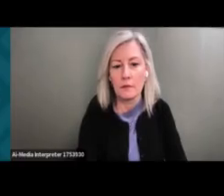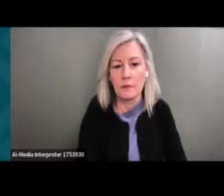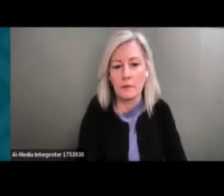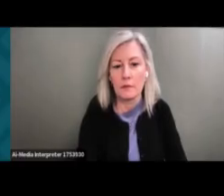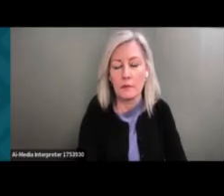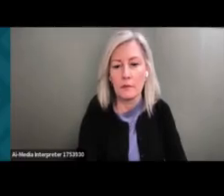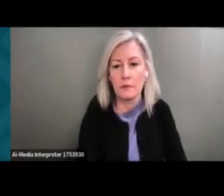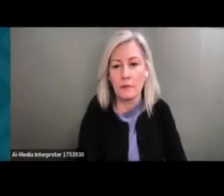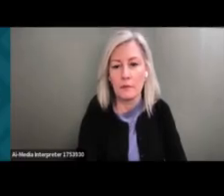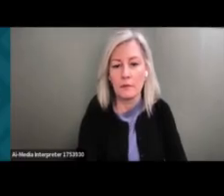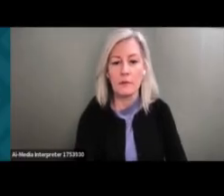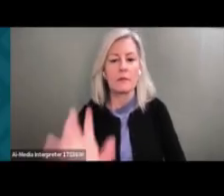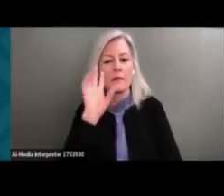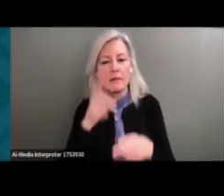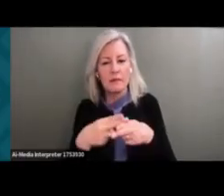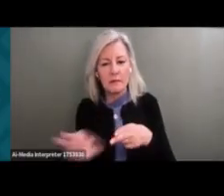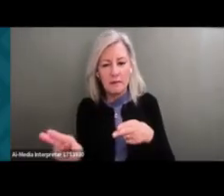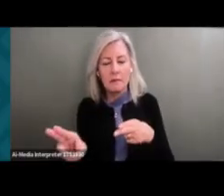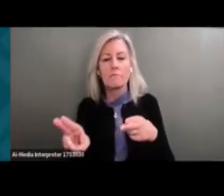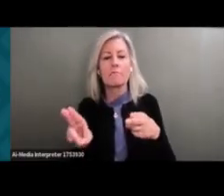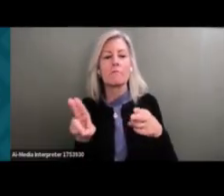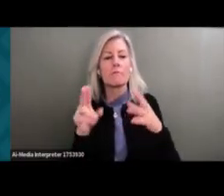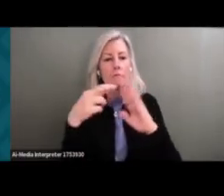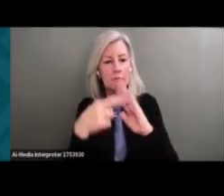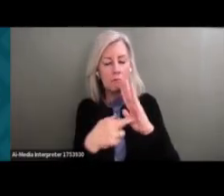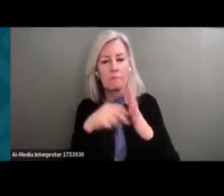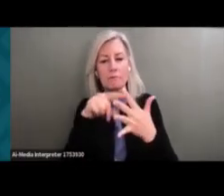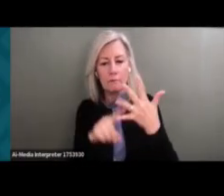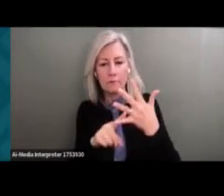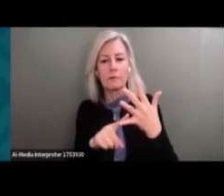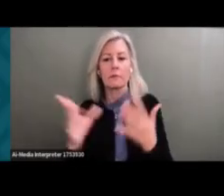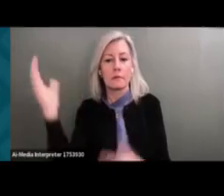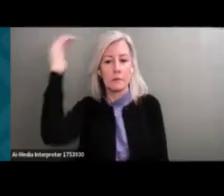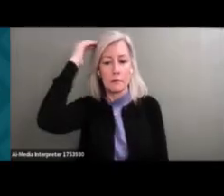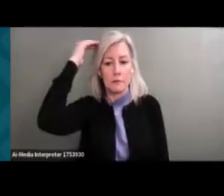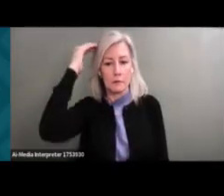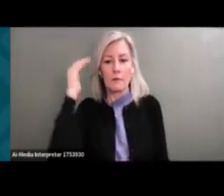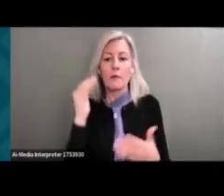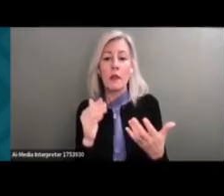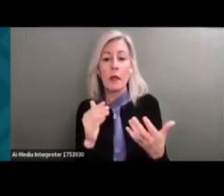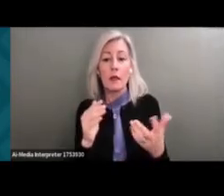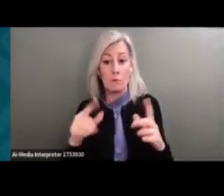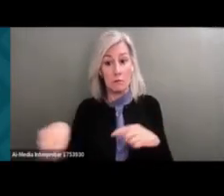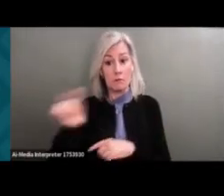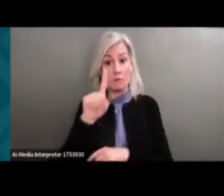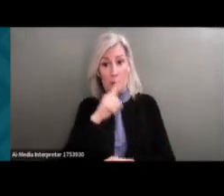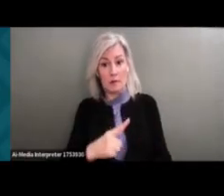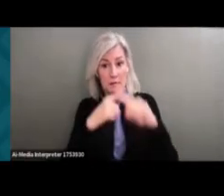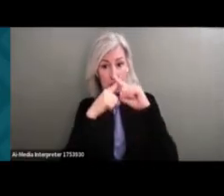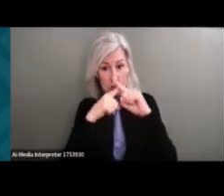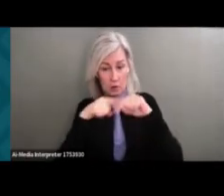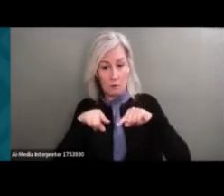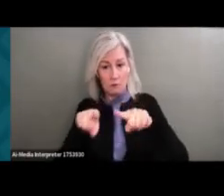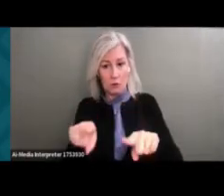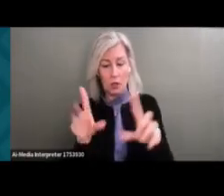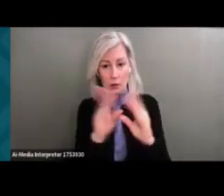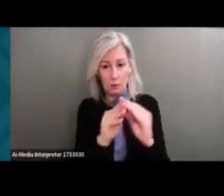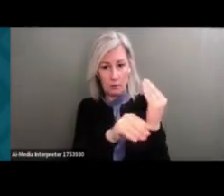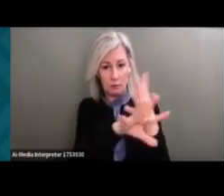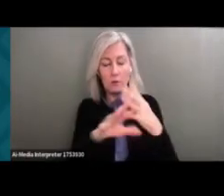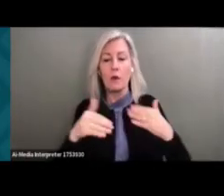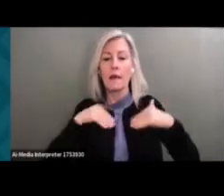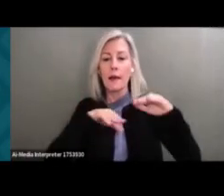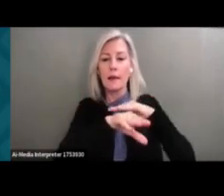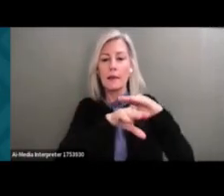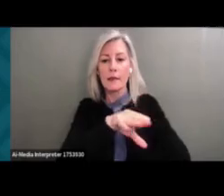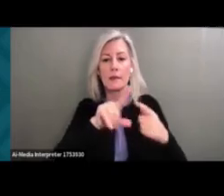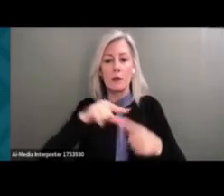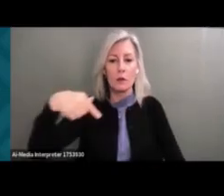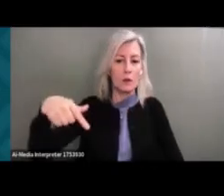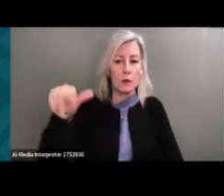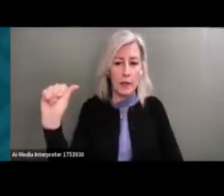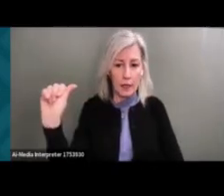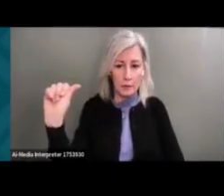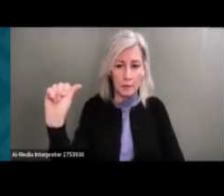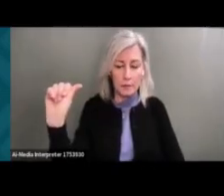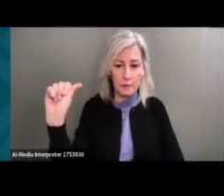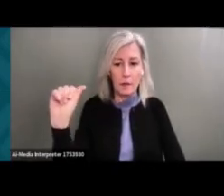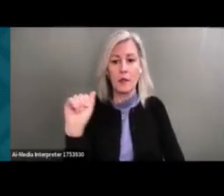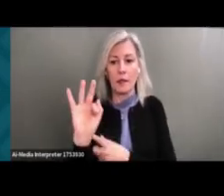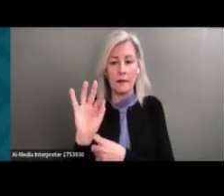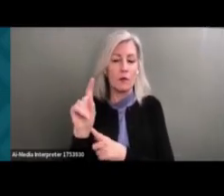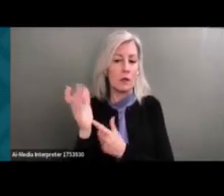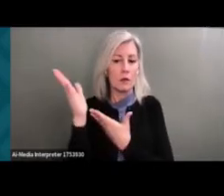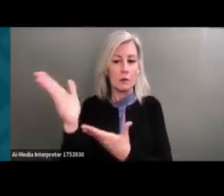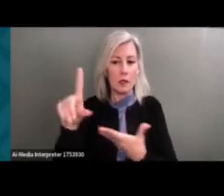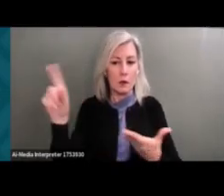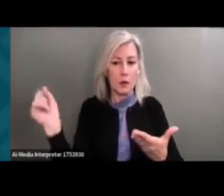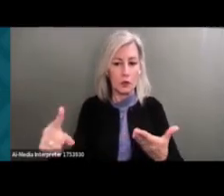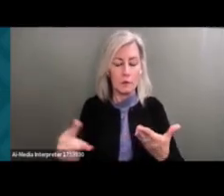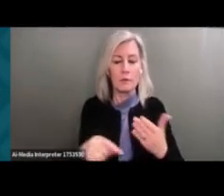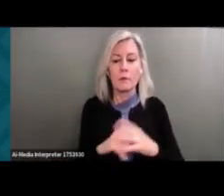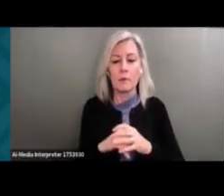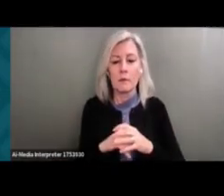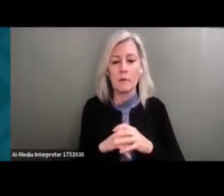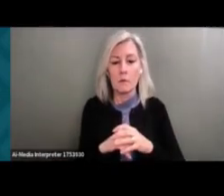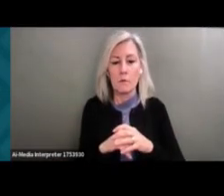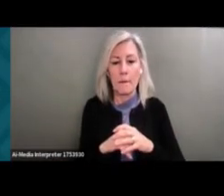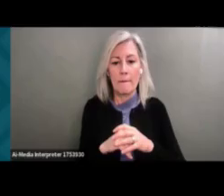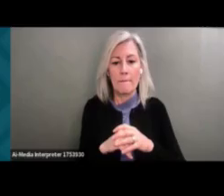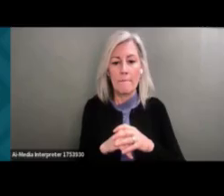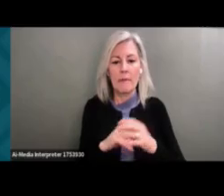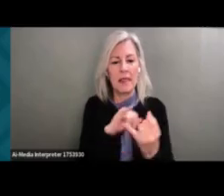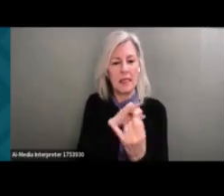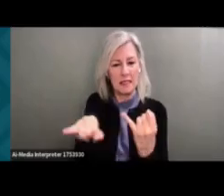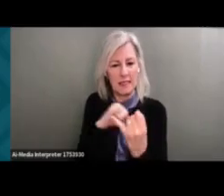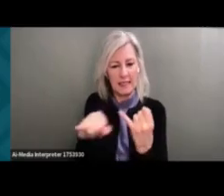Some quick logistics for you to be aware of. Participants will be muted during the webinar. You do have access to the question and answer panel. If you need to submit questions. And towards the end of the webinar of time.